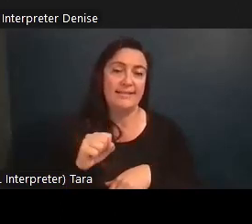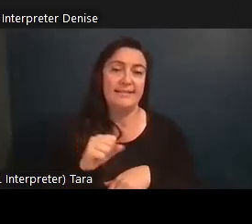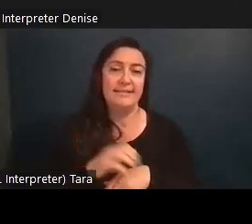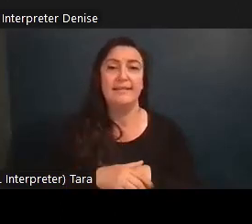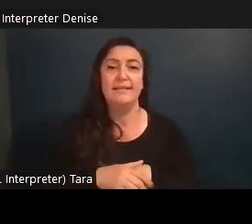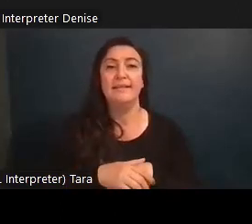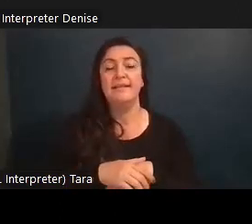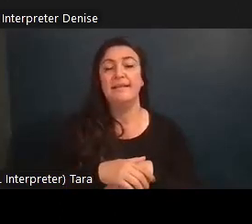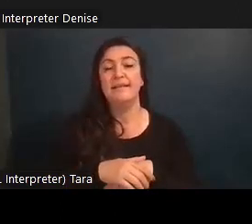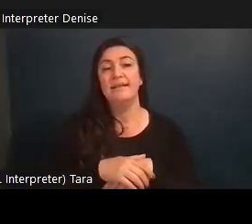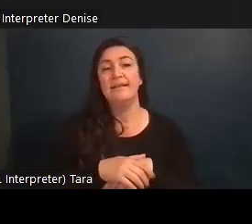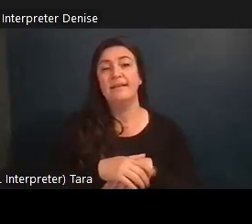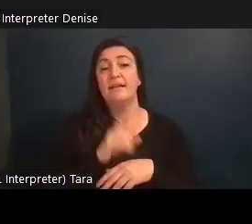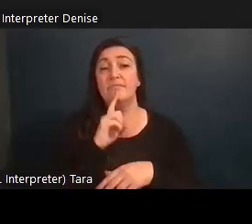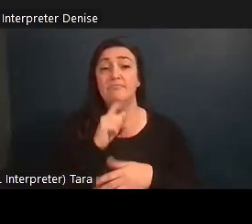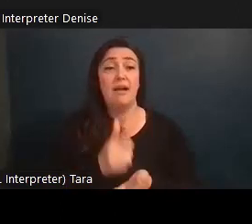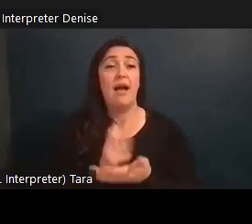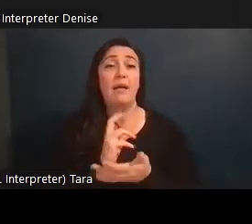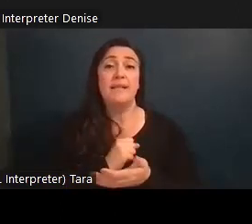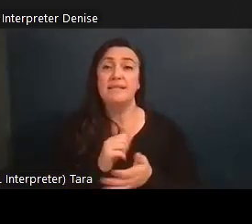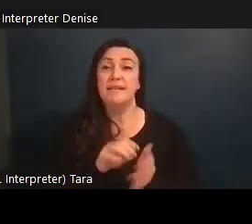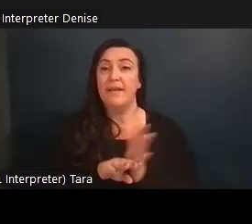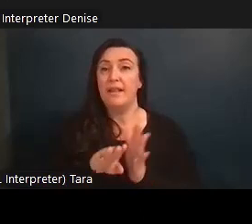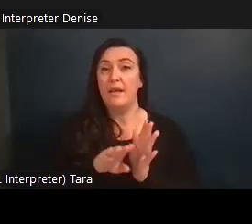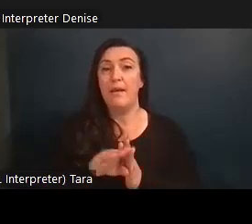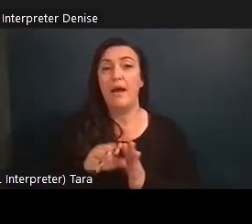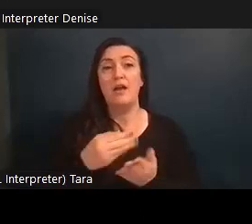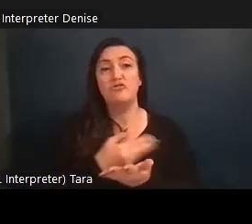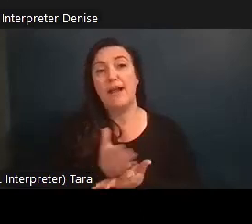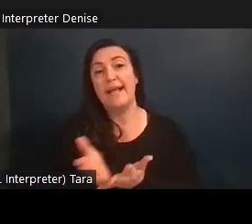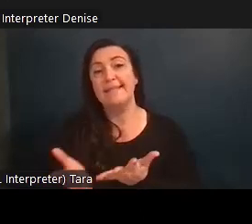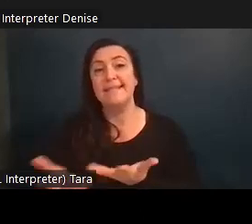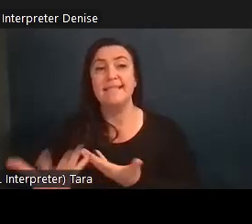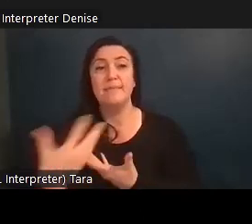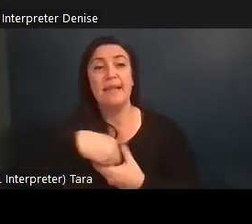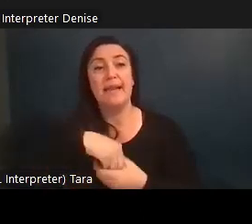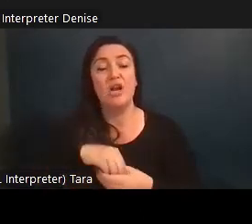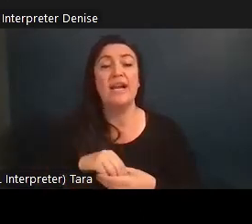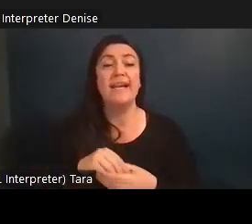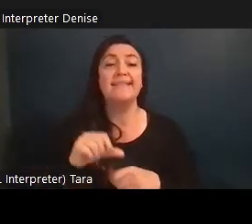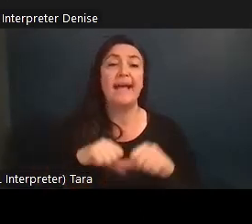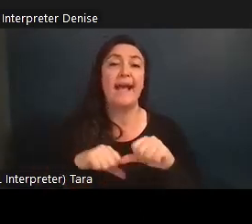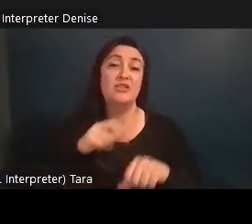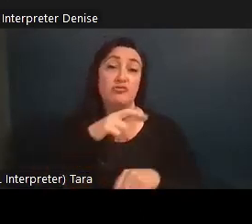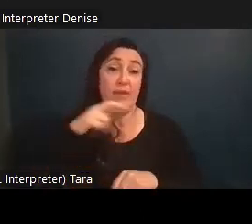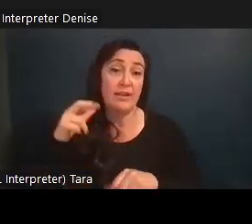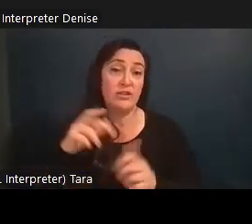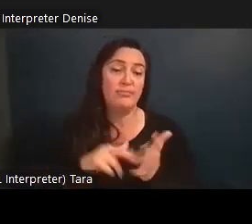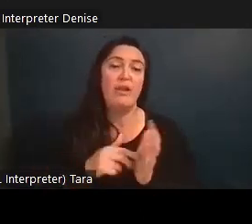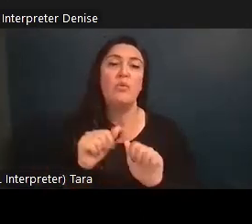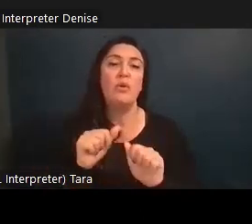allowed us to develop a transdisciplinary science ranch where we could bridge those - break out of those silos and